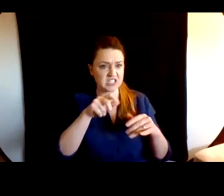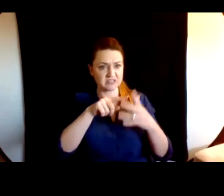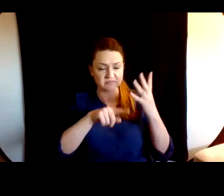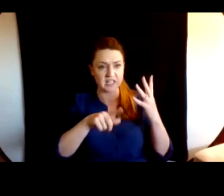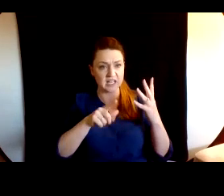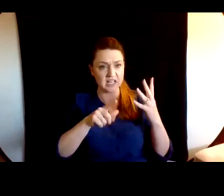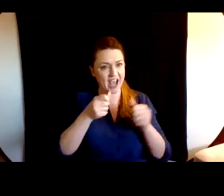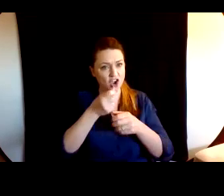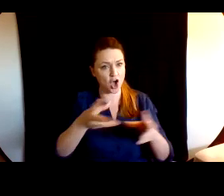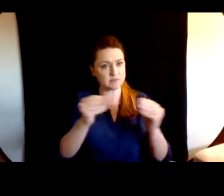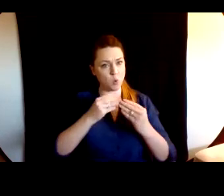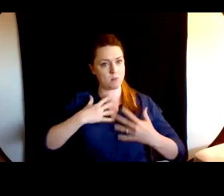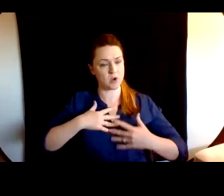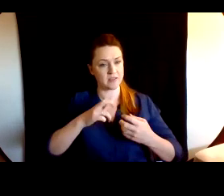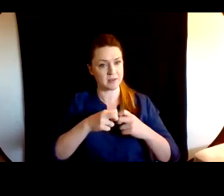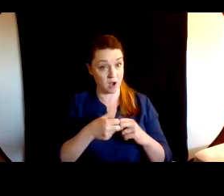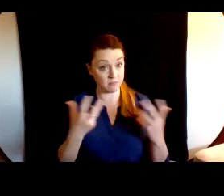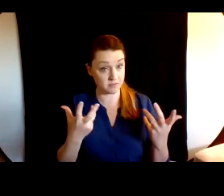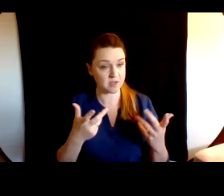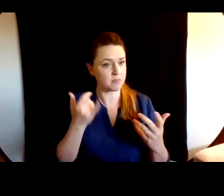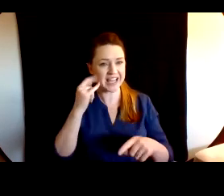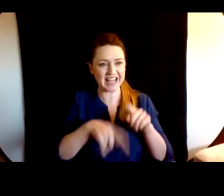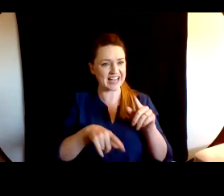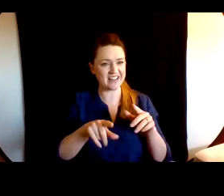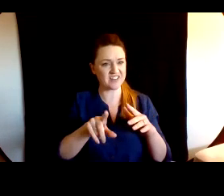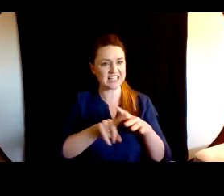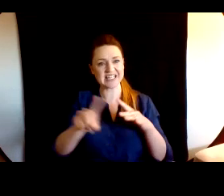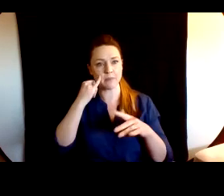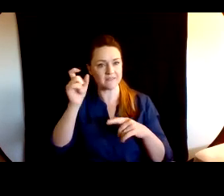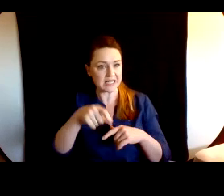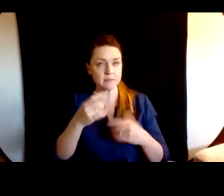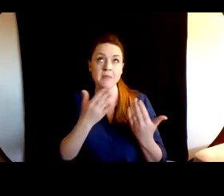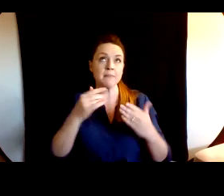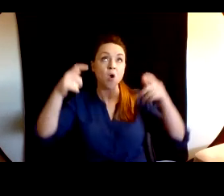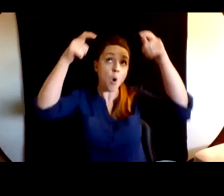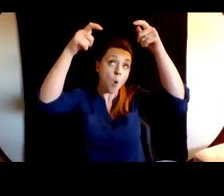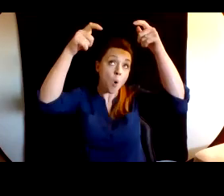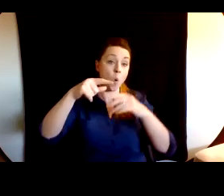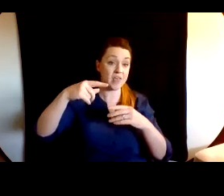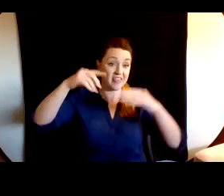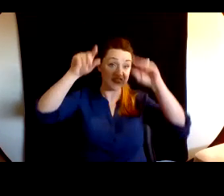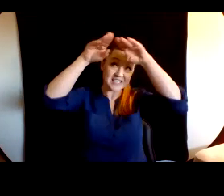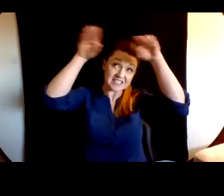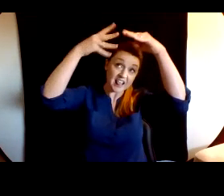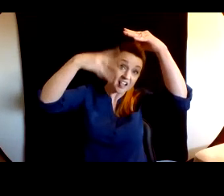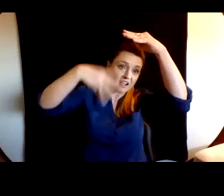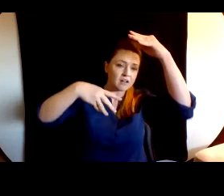But the ability to effectively evacuate, holes in the ceiling, also poor wiring in a building.